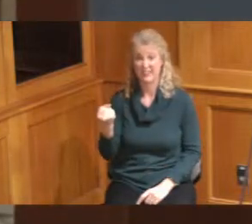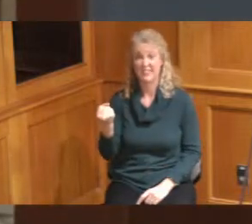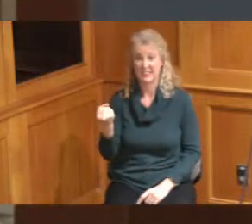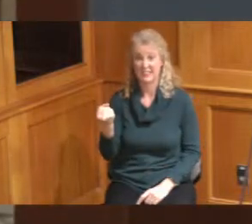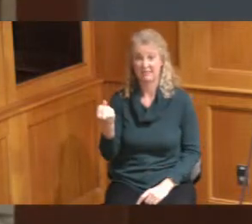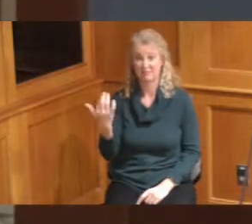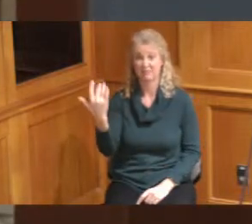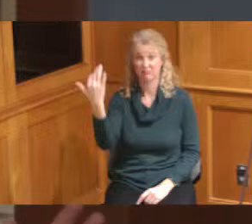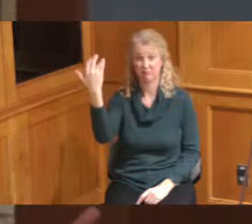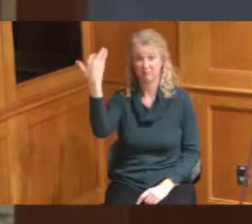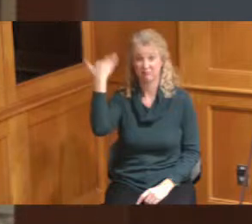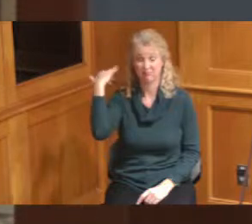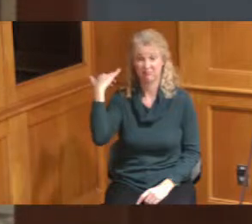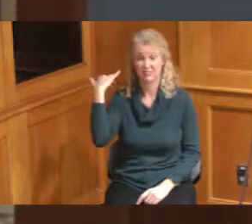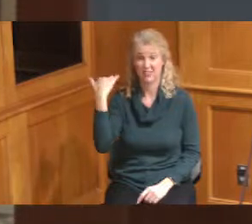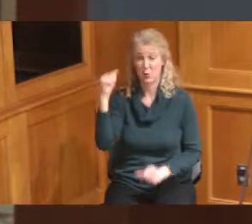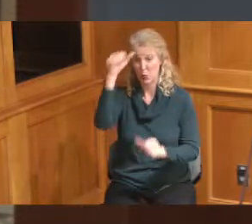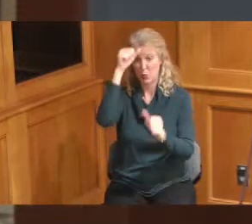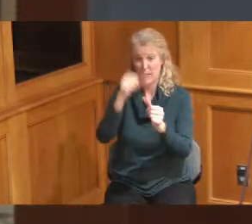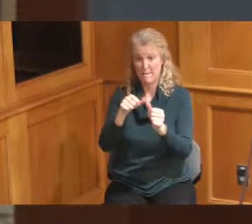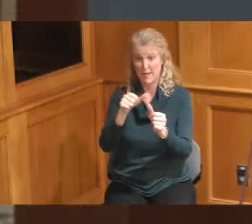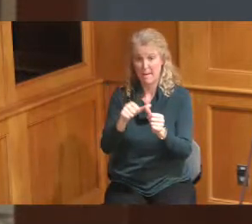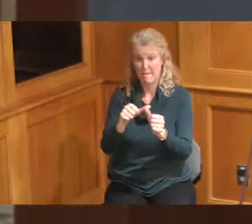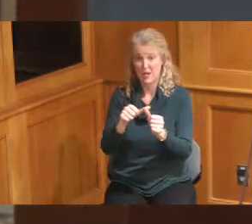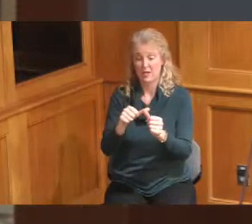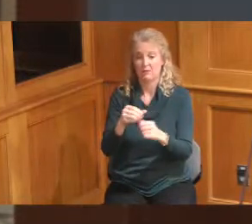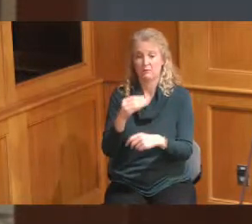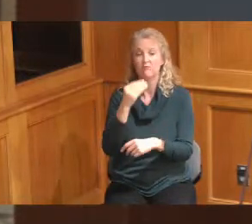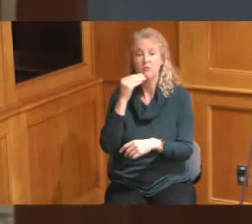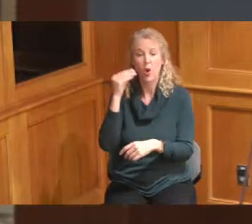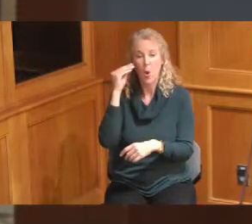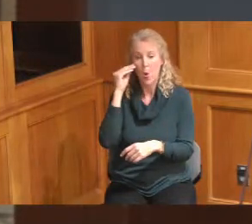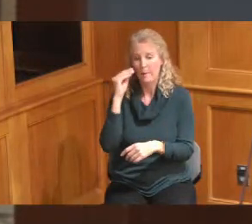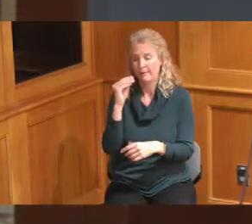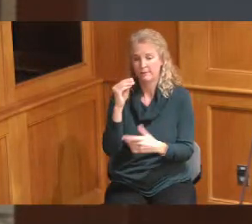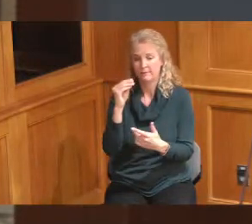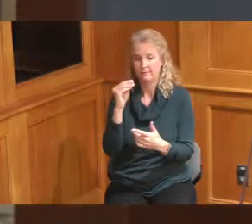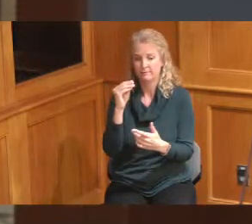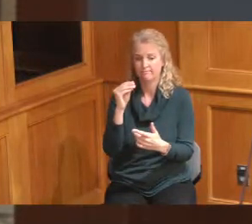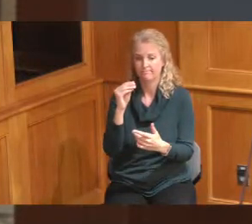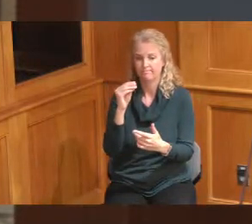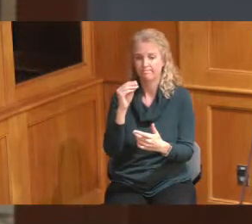when homes weren't lead certified that people weren't driving around in their cars with the